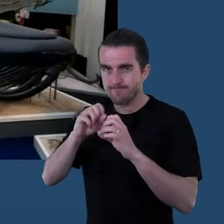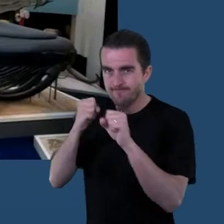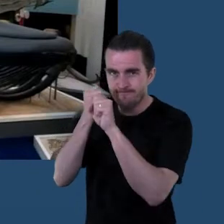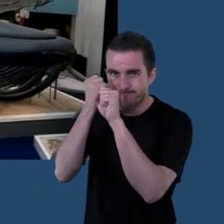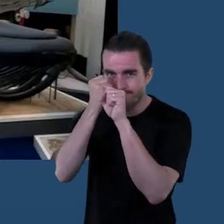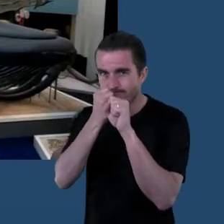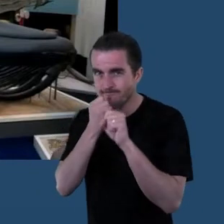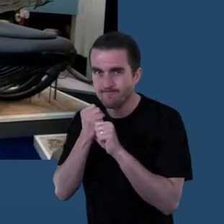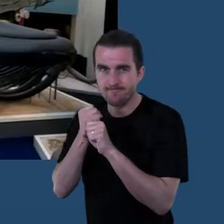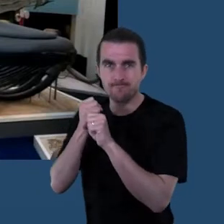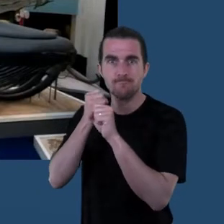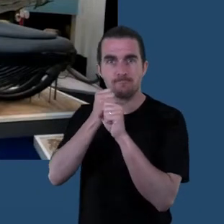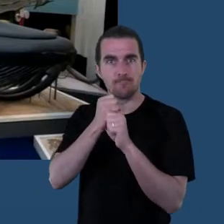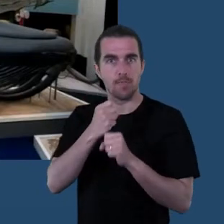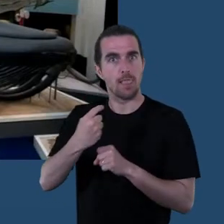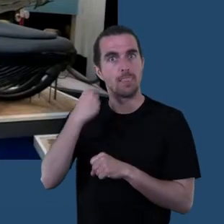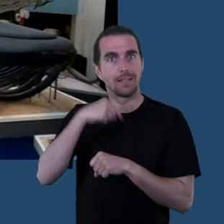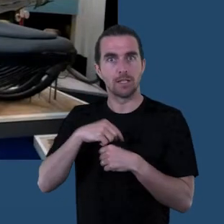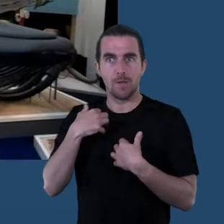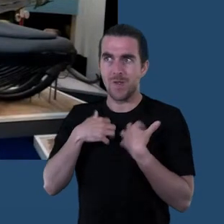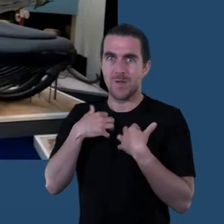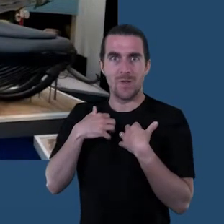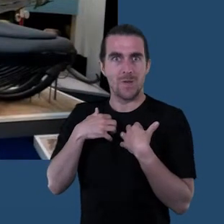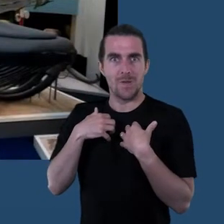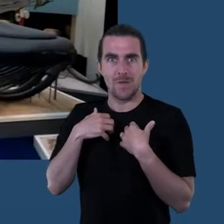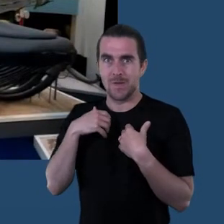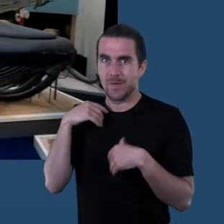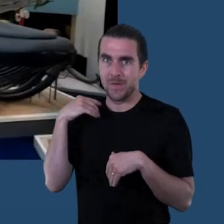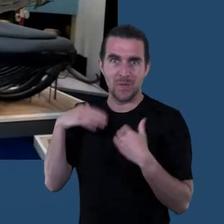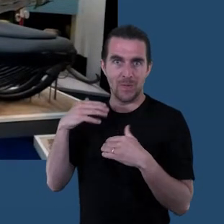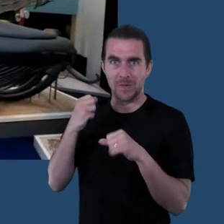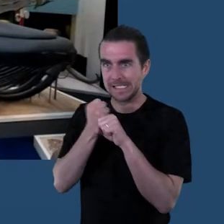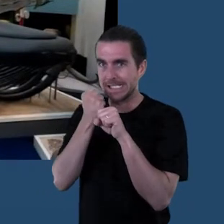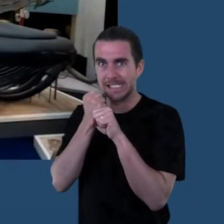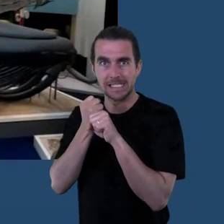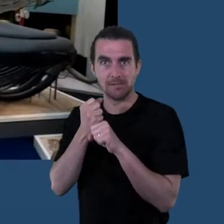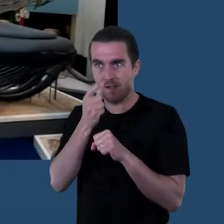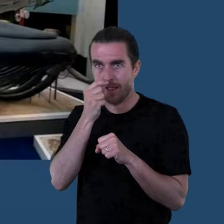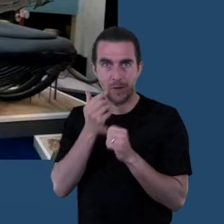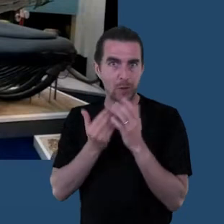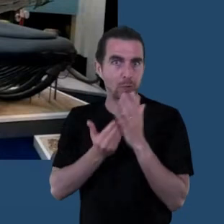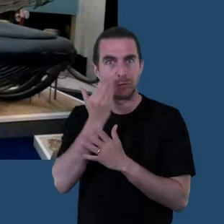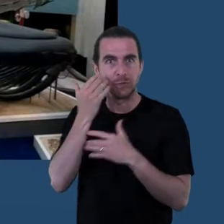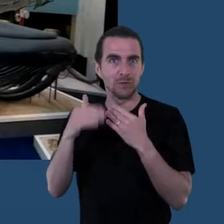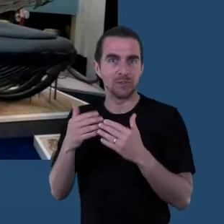It sounds like it's high time to get a new one made. Controversial.